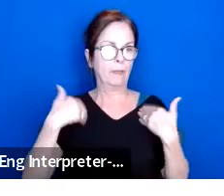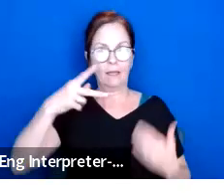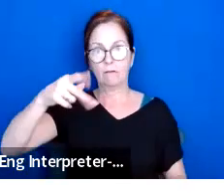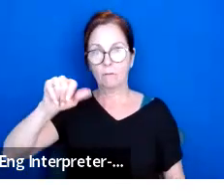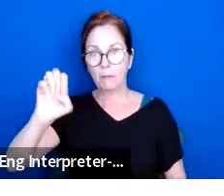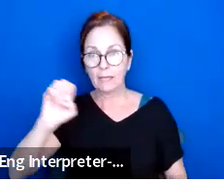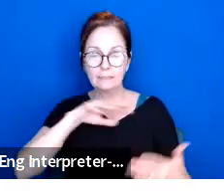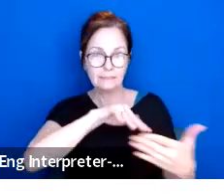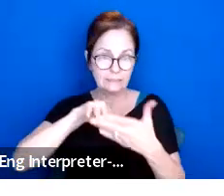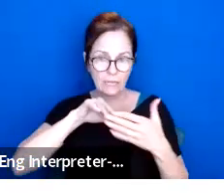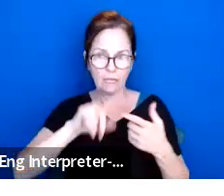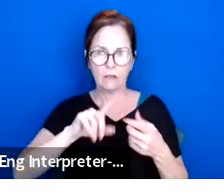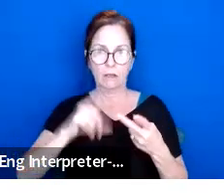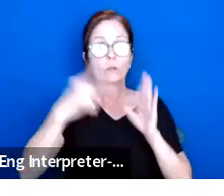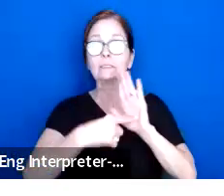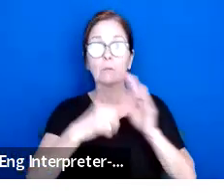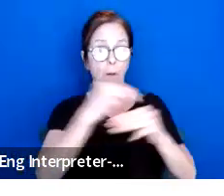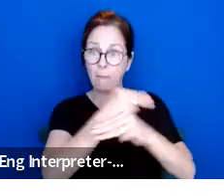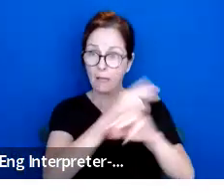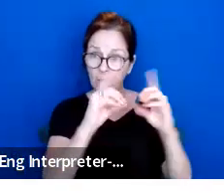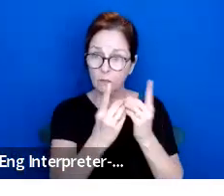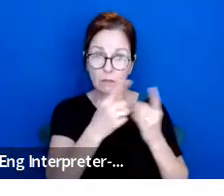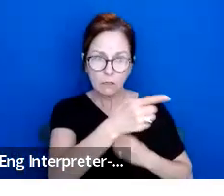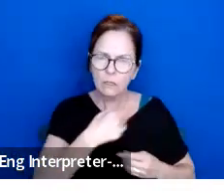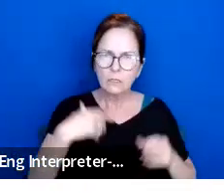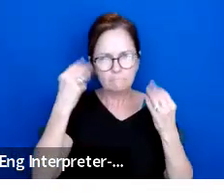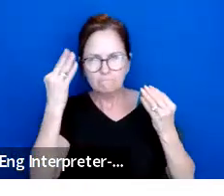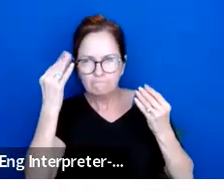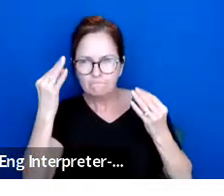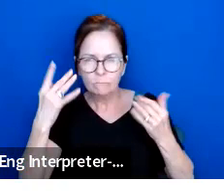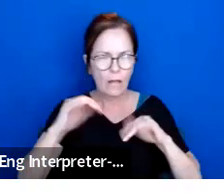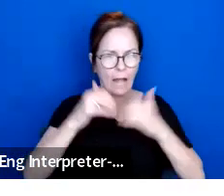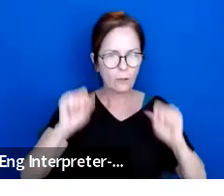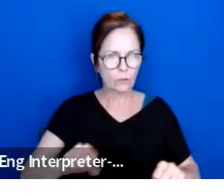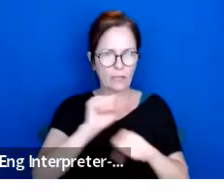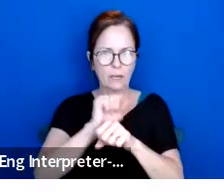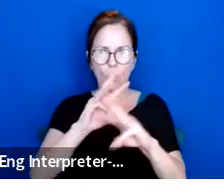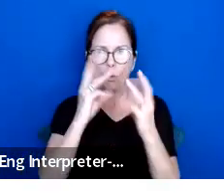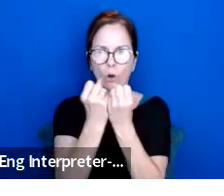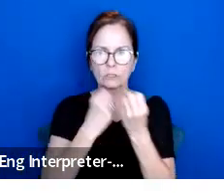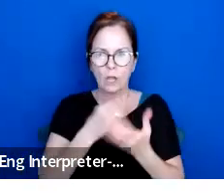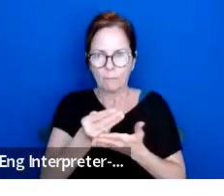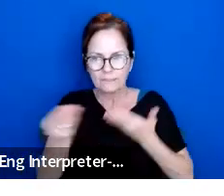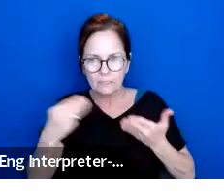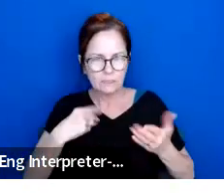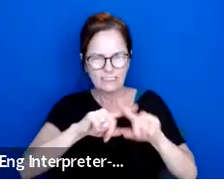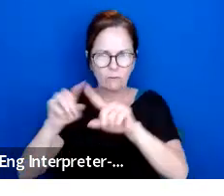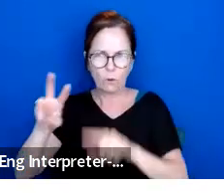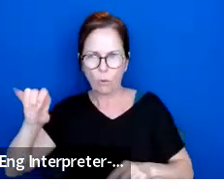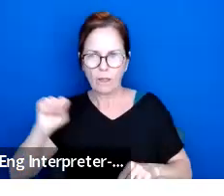I'm looking at different ways in which you can workshop materials. But this is not an accessibility standard, right?